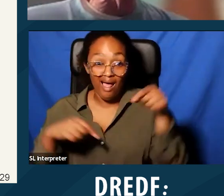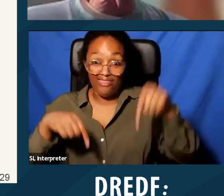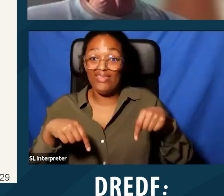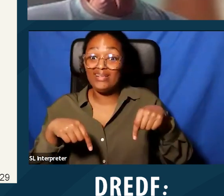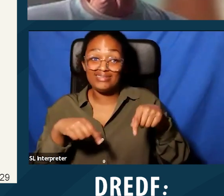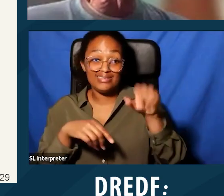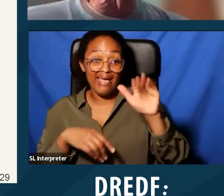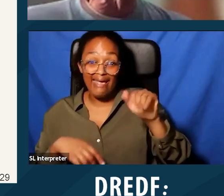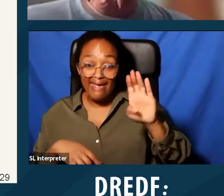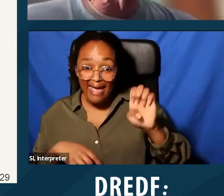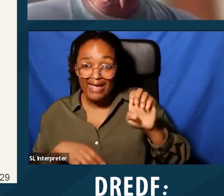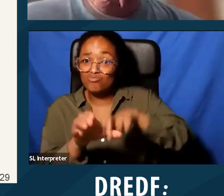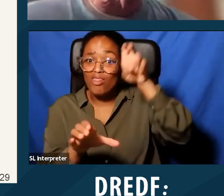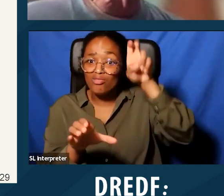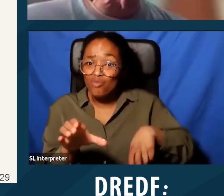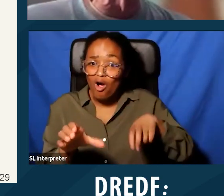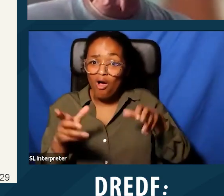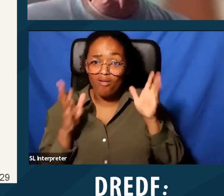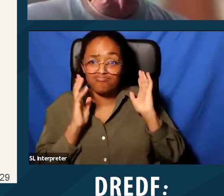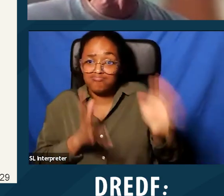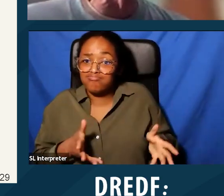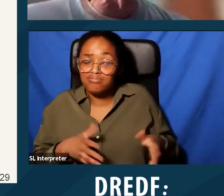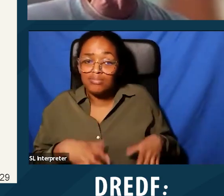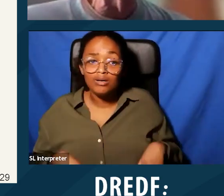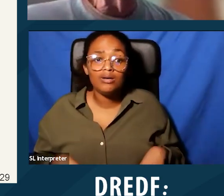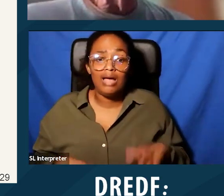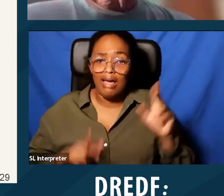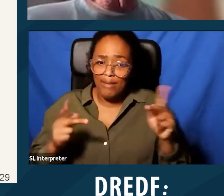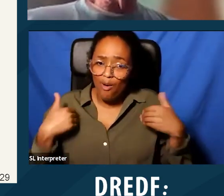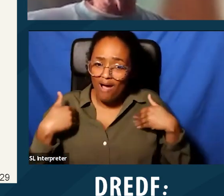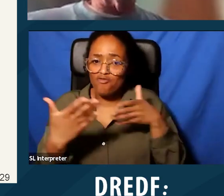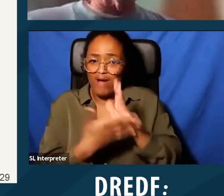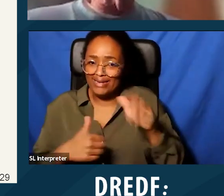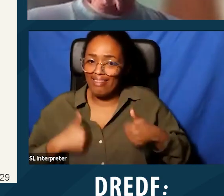in the community with services and supports. This lawsuit attacks our right to live in the